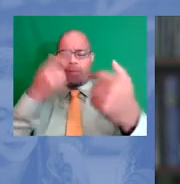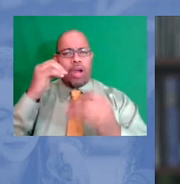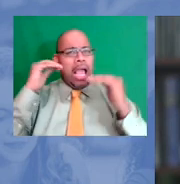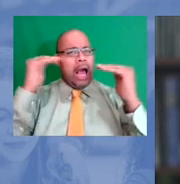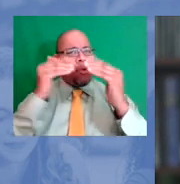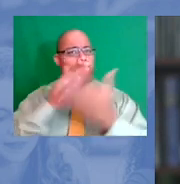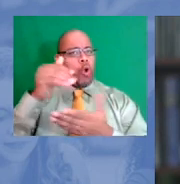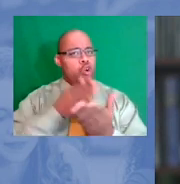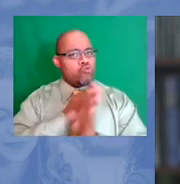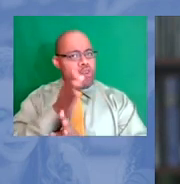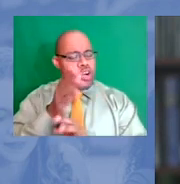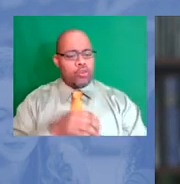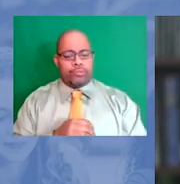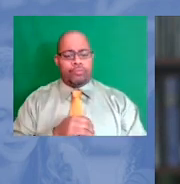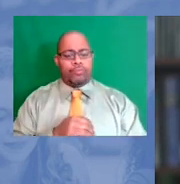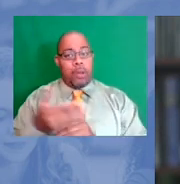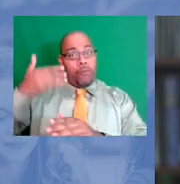CAREER. PRIOR TO BEING APPOINTED SUPERINTENDENT OF